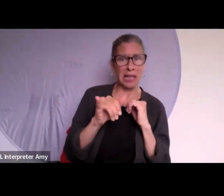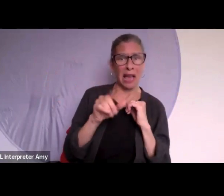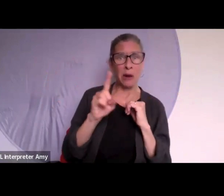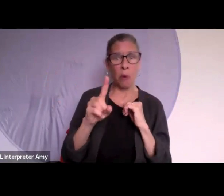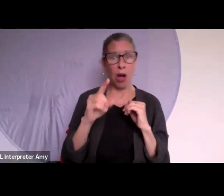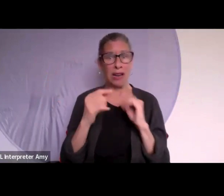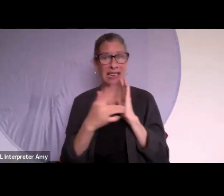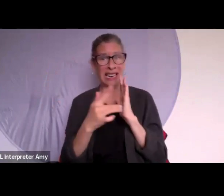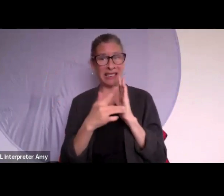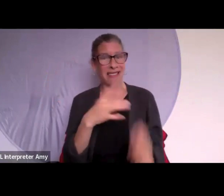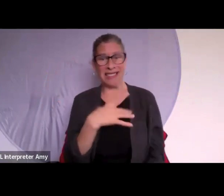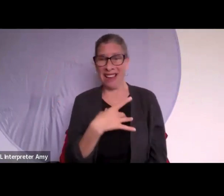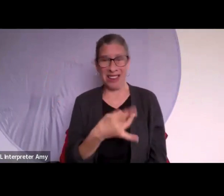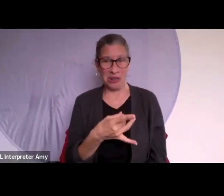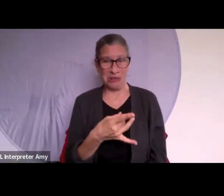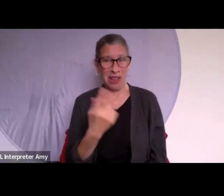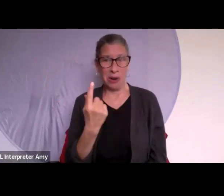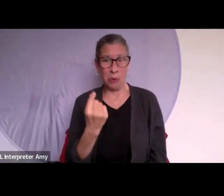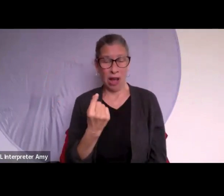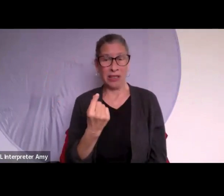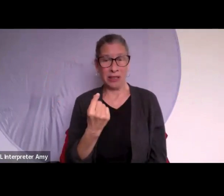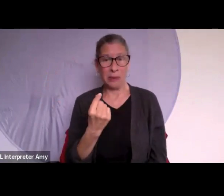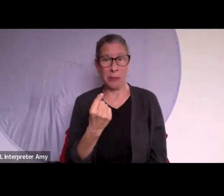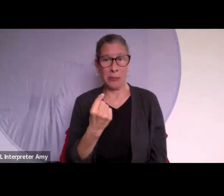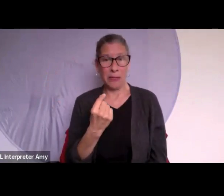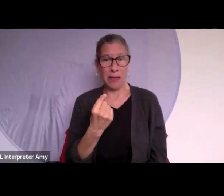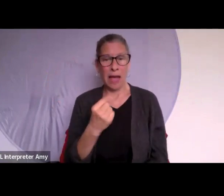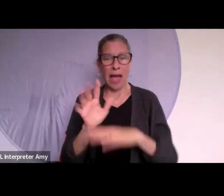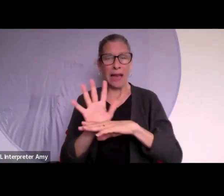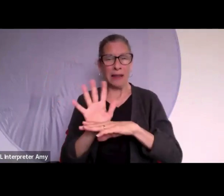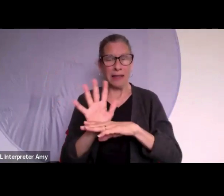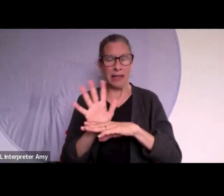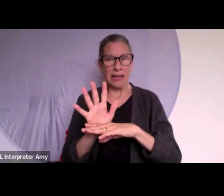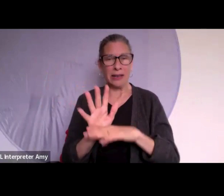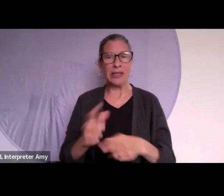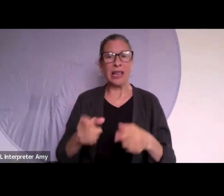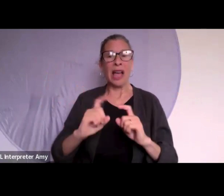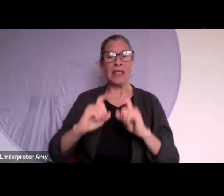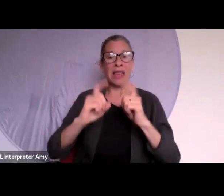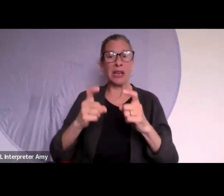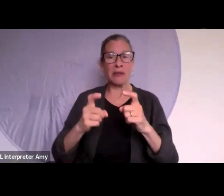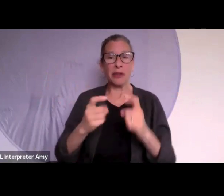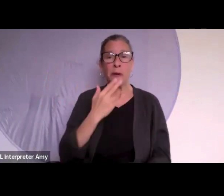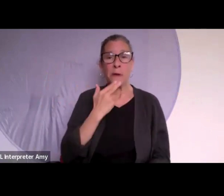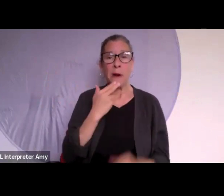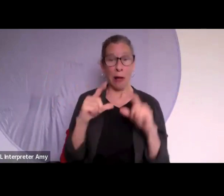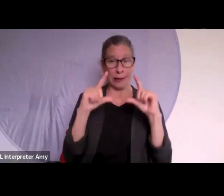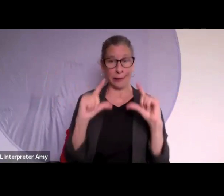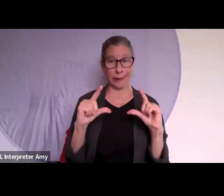love, which is at some movie theaters, they give you a little screen. This happens in the theater too, that you put in the